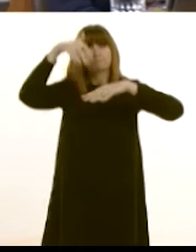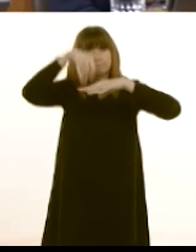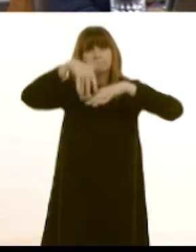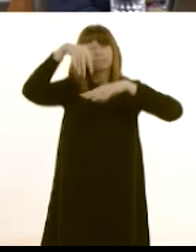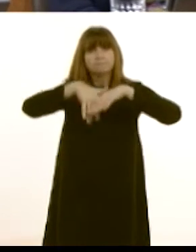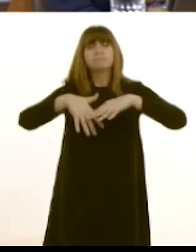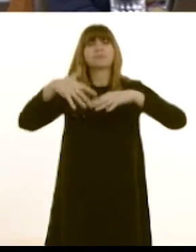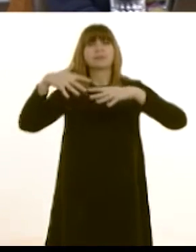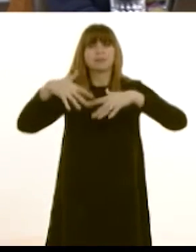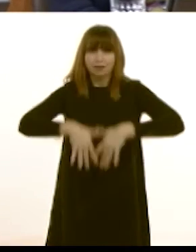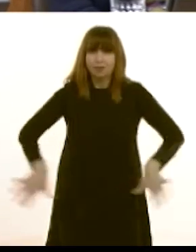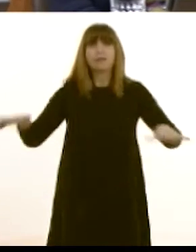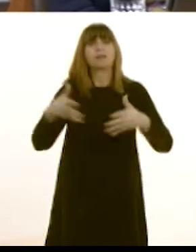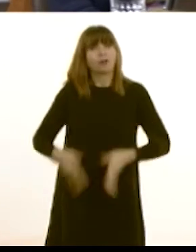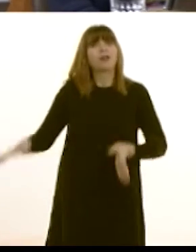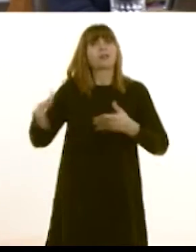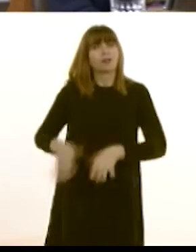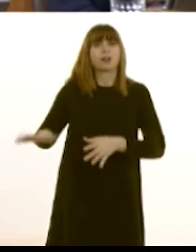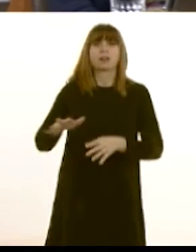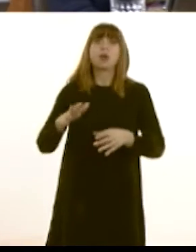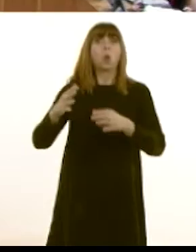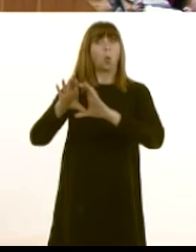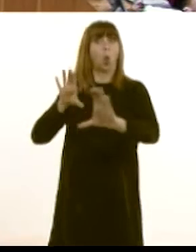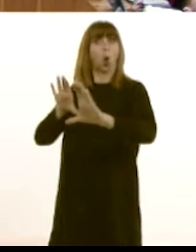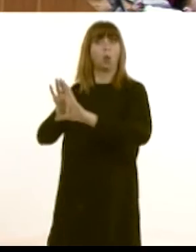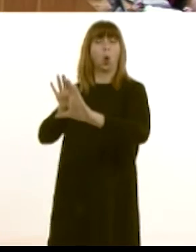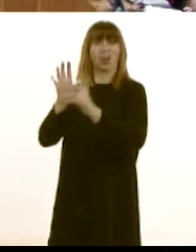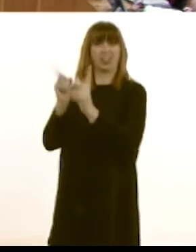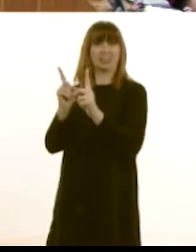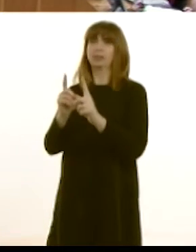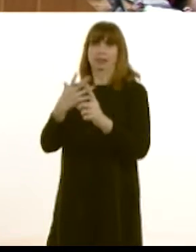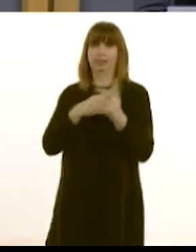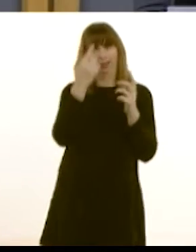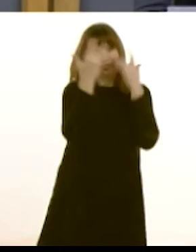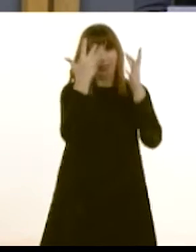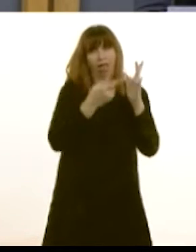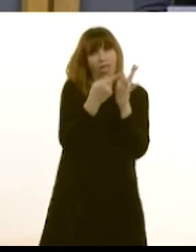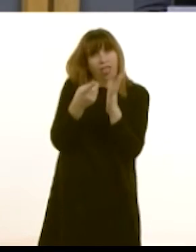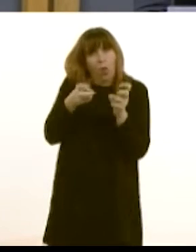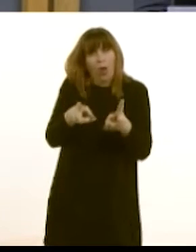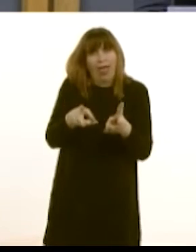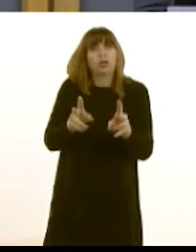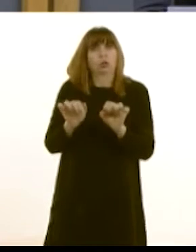flooding rather than simply building walls all the time. Keith Davies: 4.